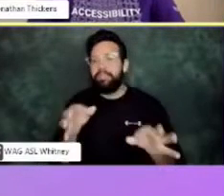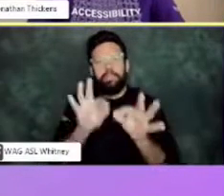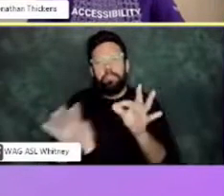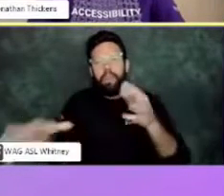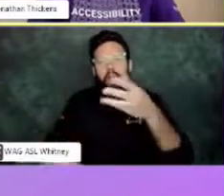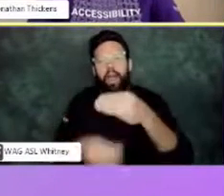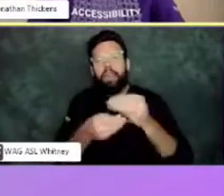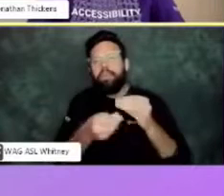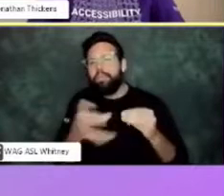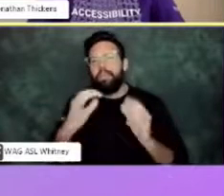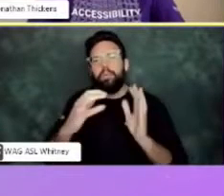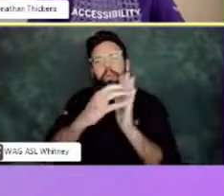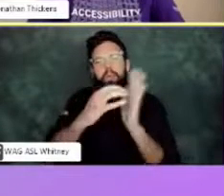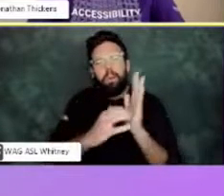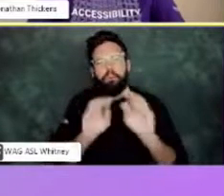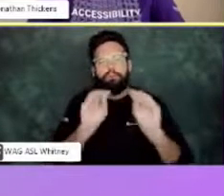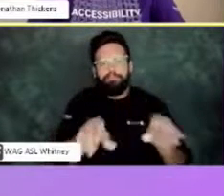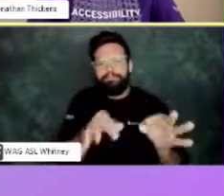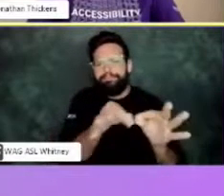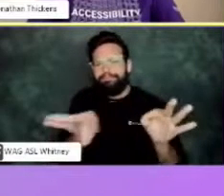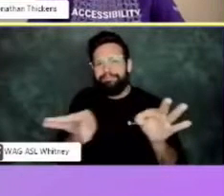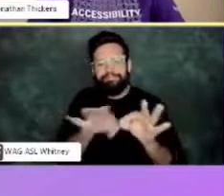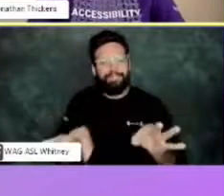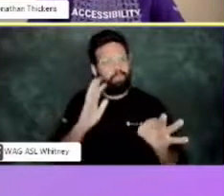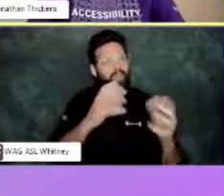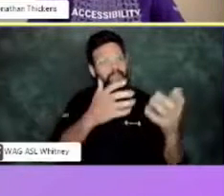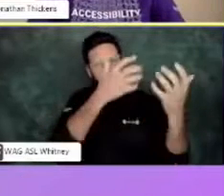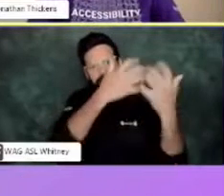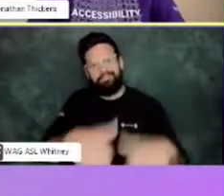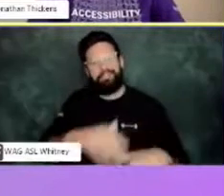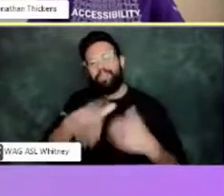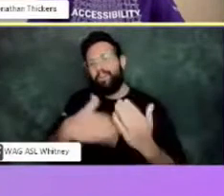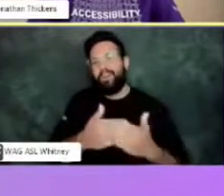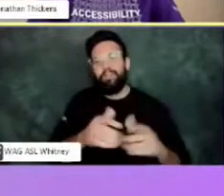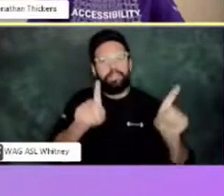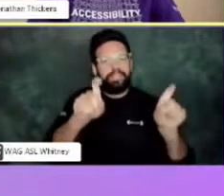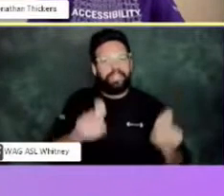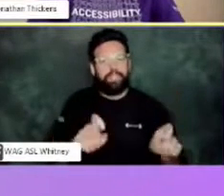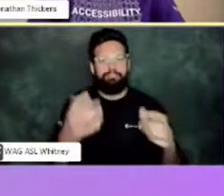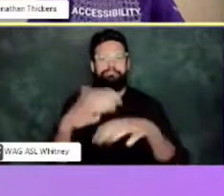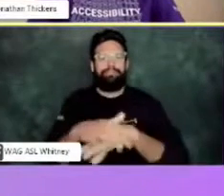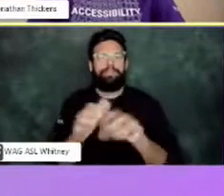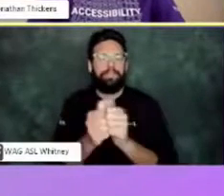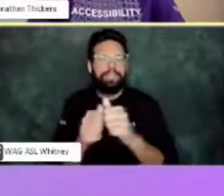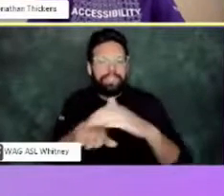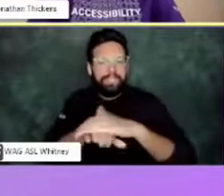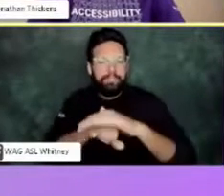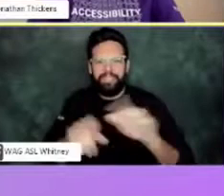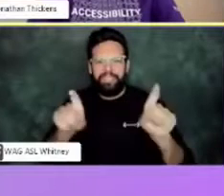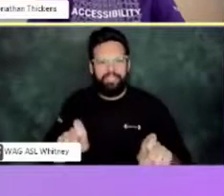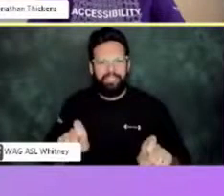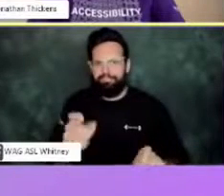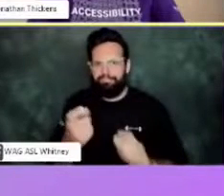and all of the tests in all of your tests files are integrated with accessibility testing automatically. It's also self-updating,